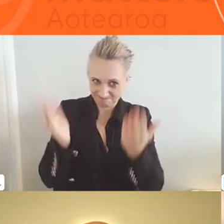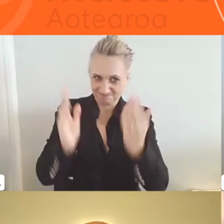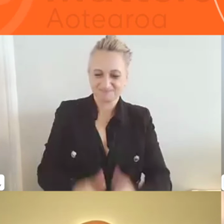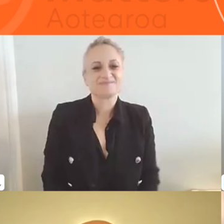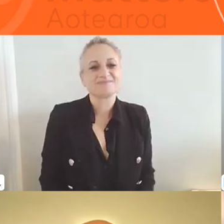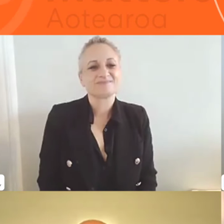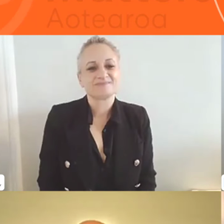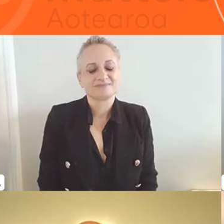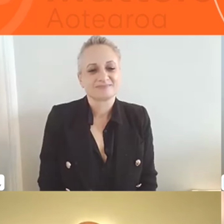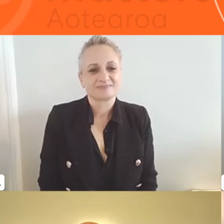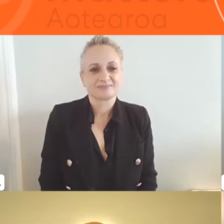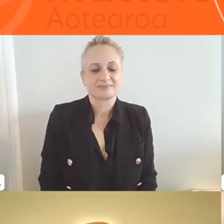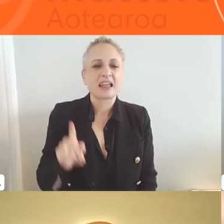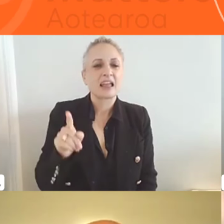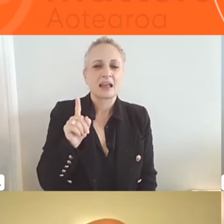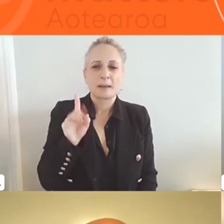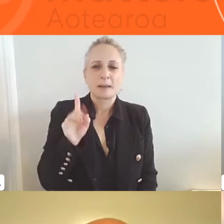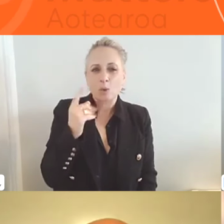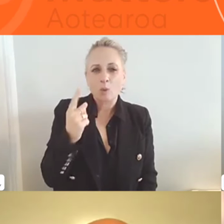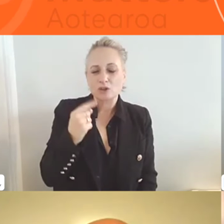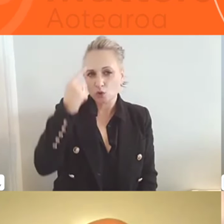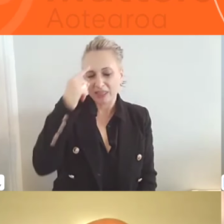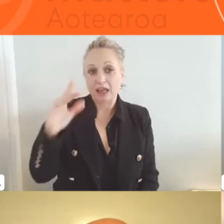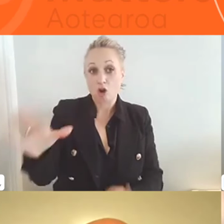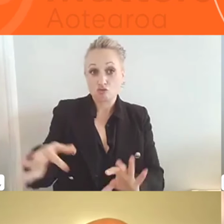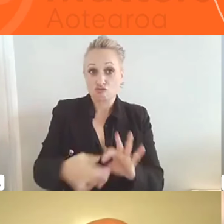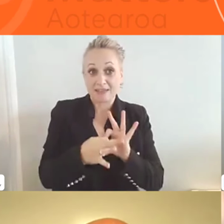the ones you think are relevant to the guys we've got here this